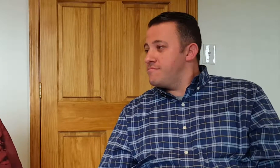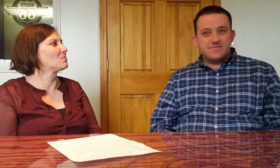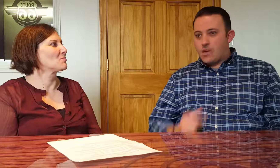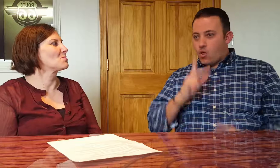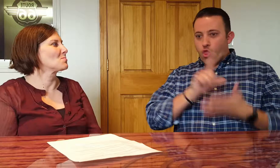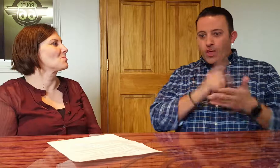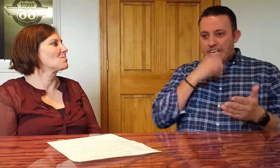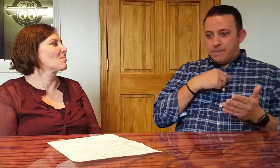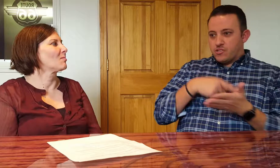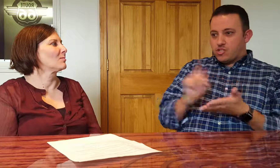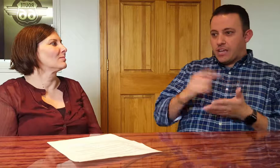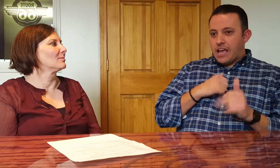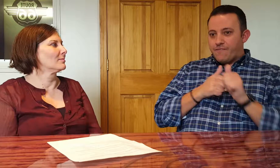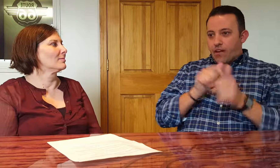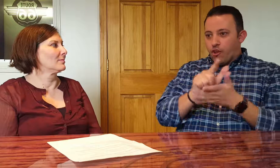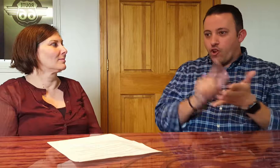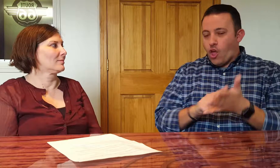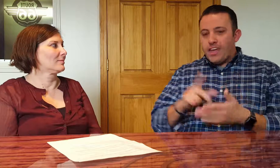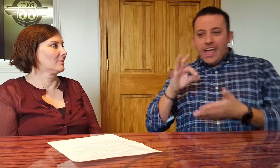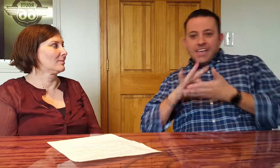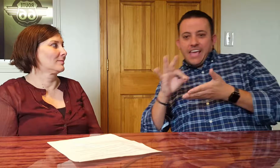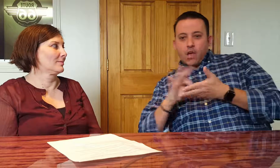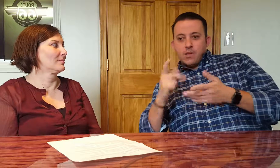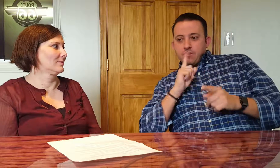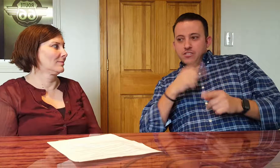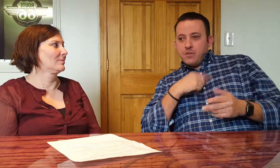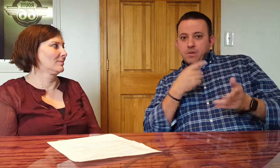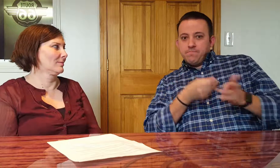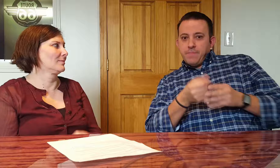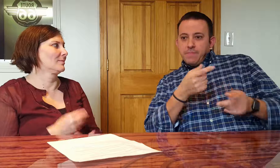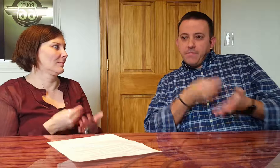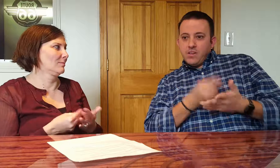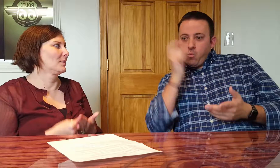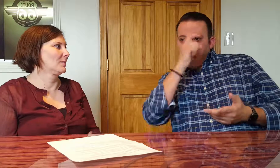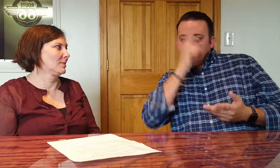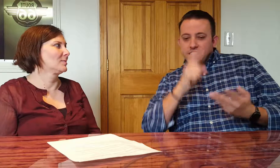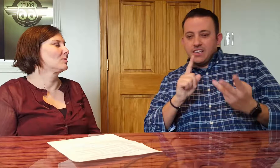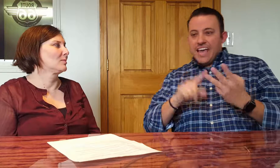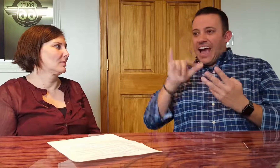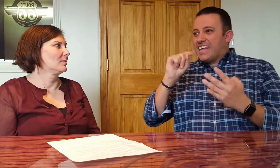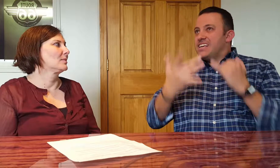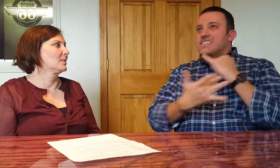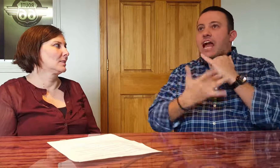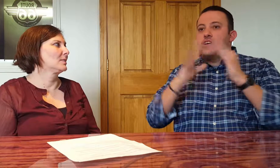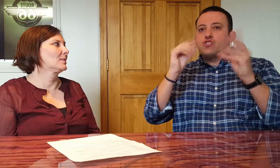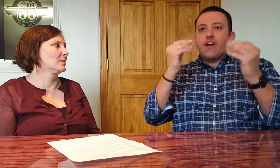The lawyer can be sure that the the law is followed, the accountant can make sure that the bills are paid wisely,